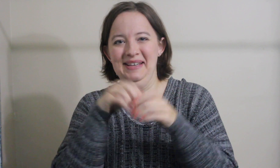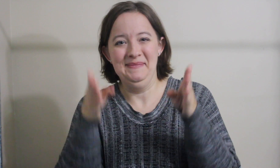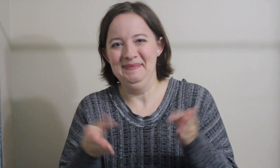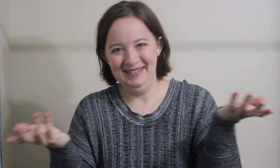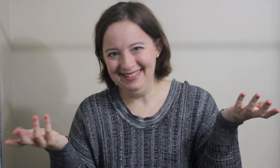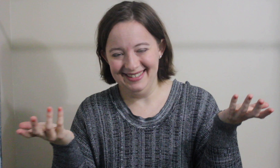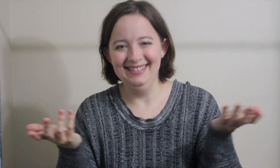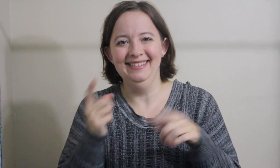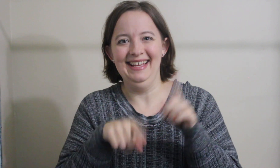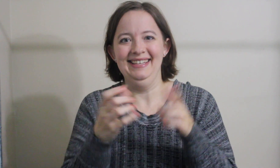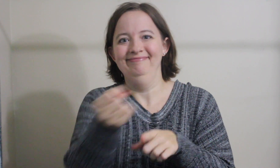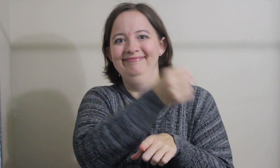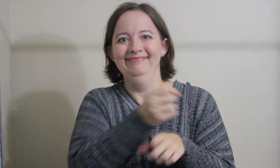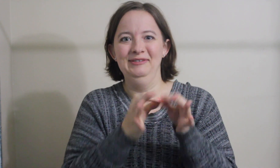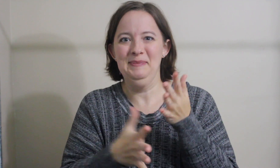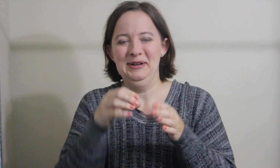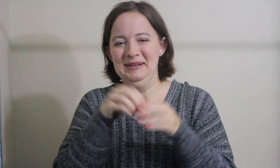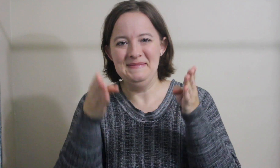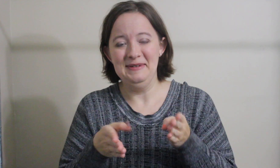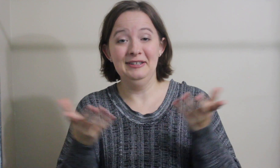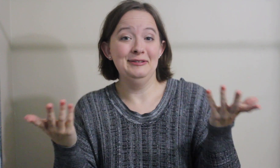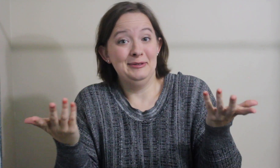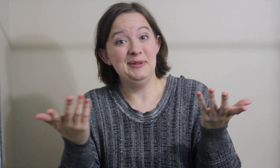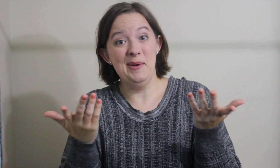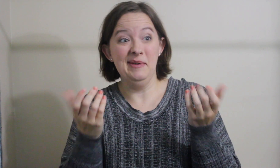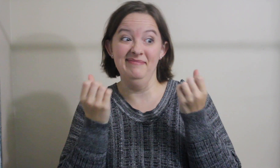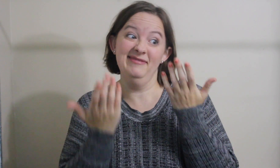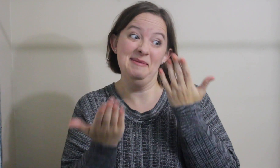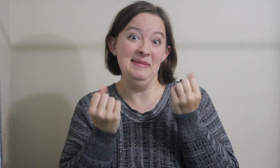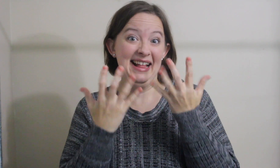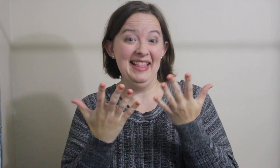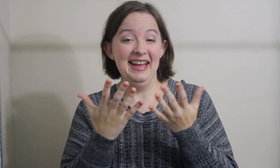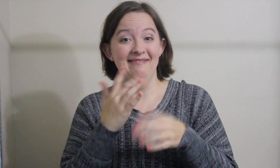so many people are not able to see each other in person. So they don't have an in-person interpreter.